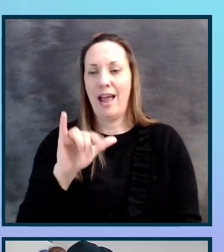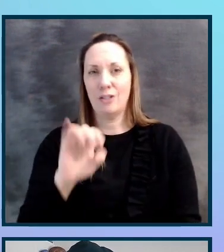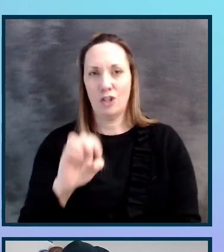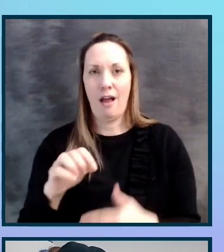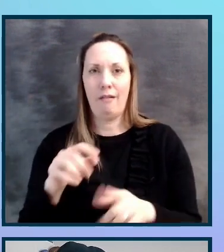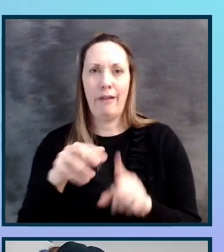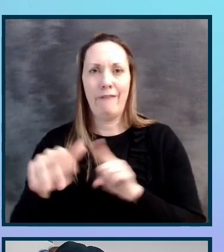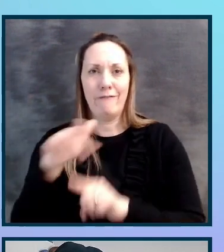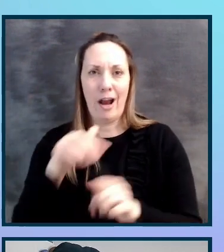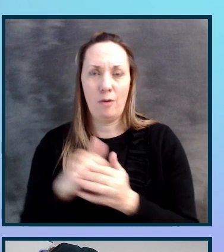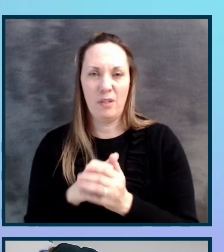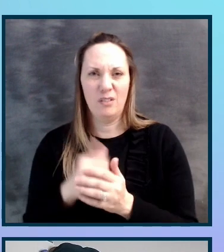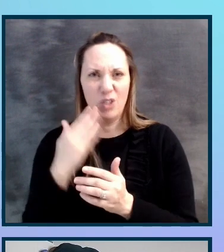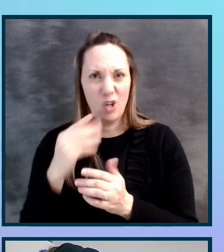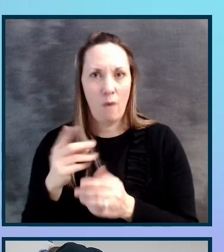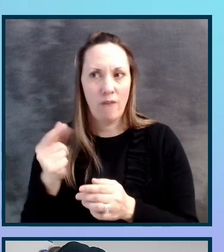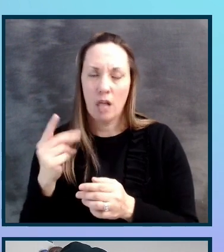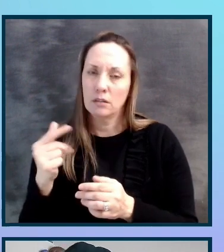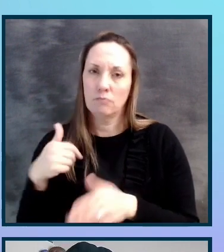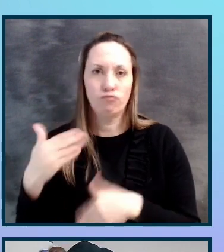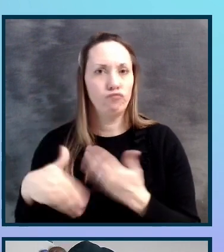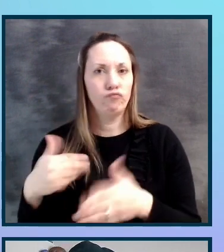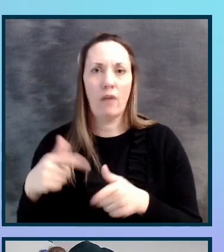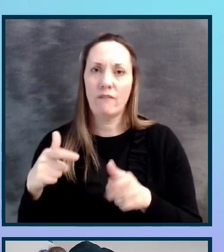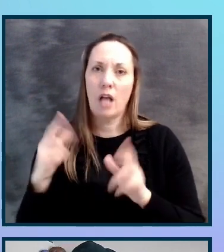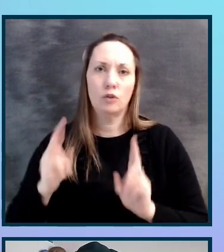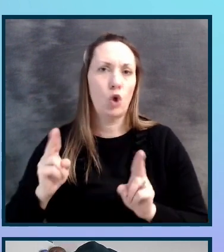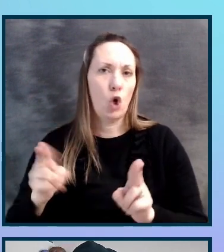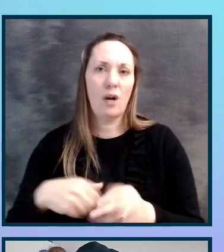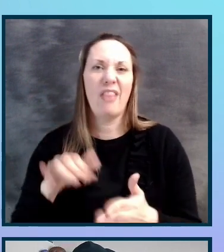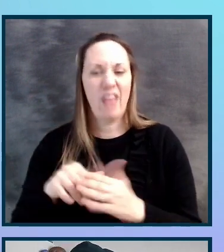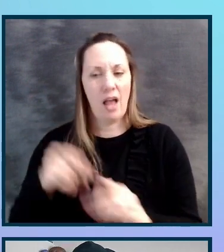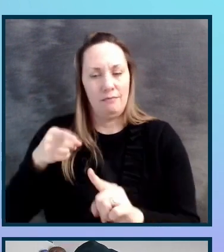How quick things go out the door now, that is the problem we have to keep up